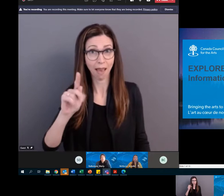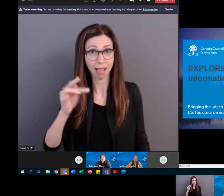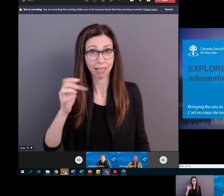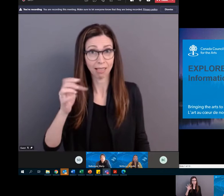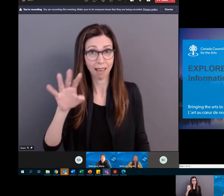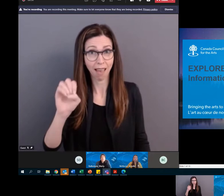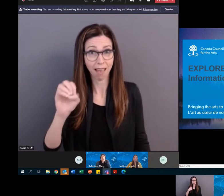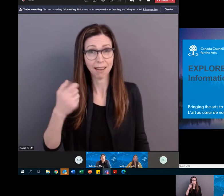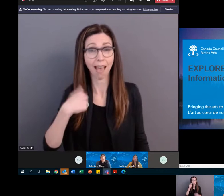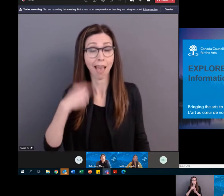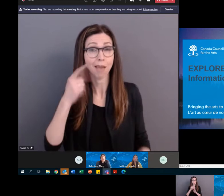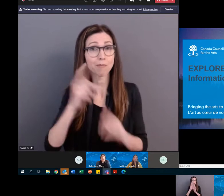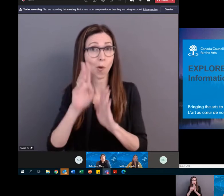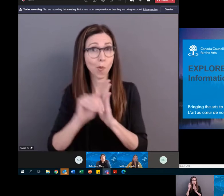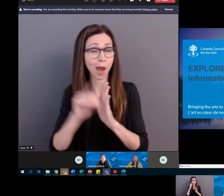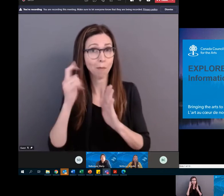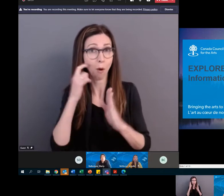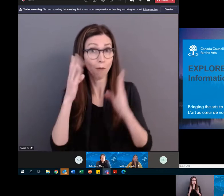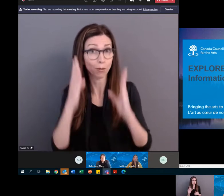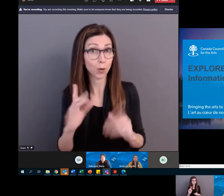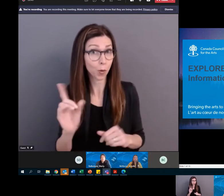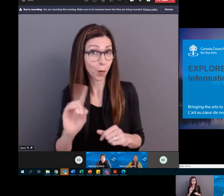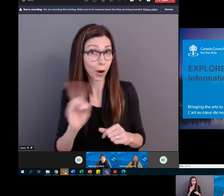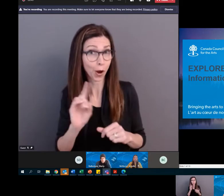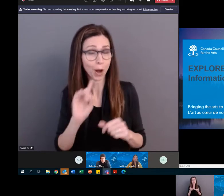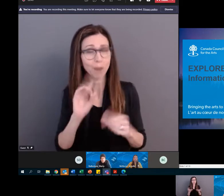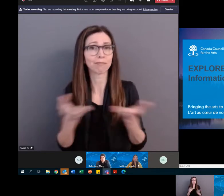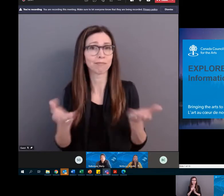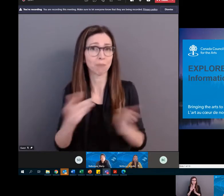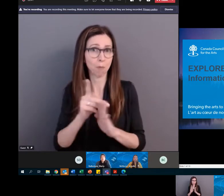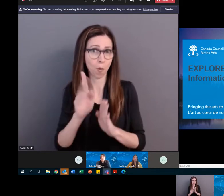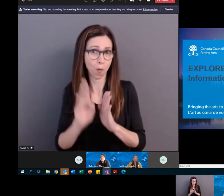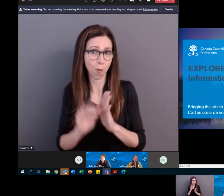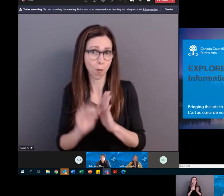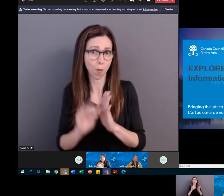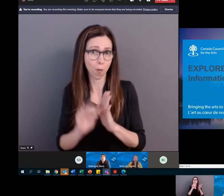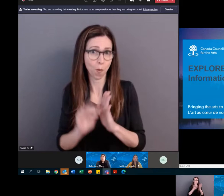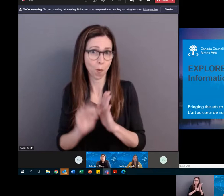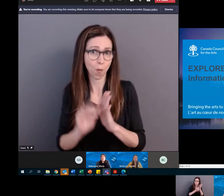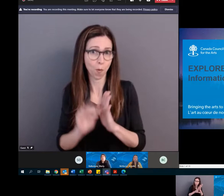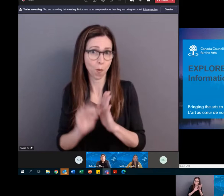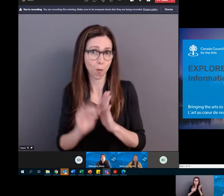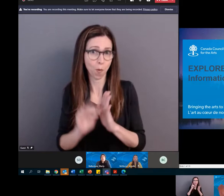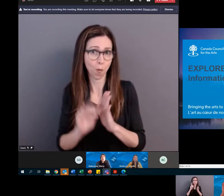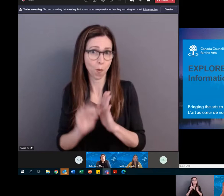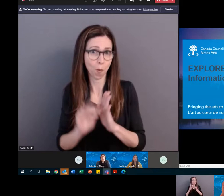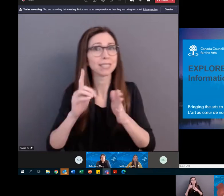Create program and I work primarily with media artists. Over to